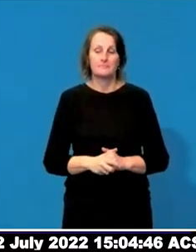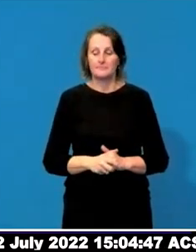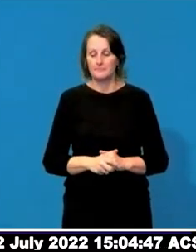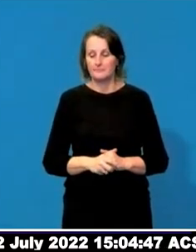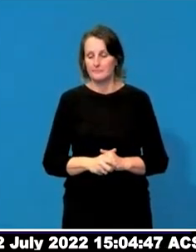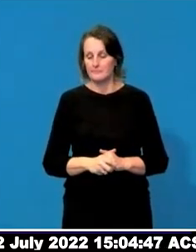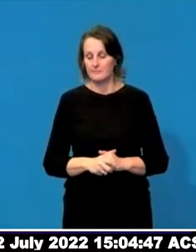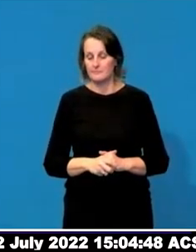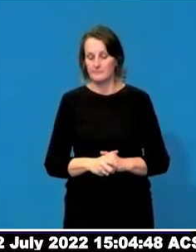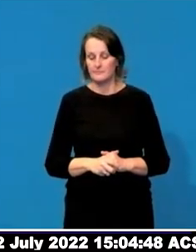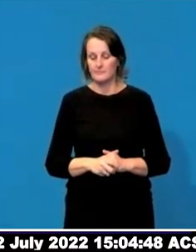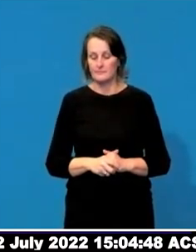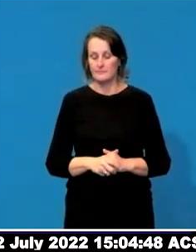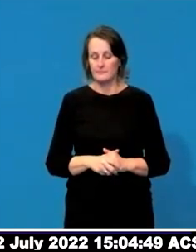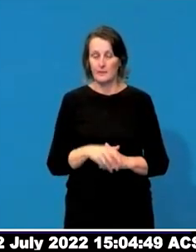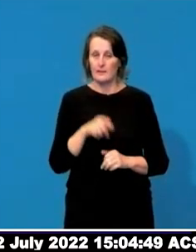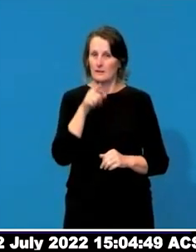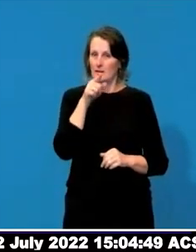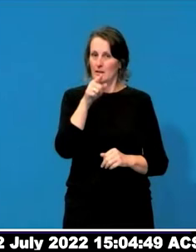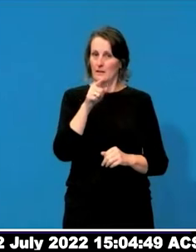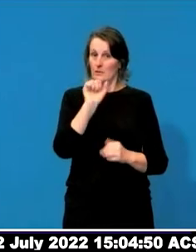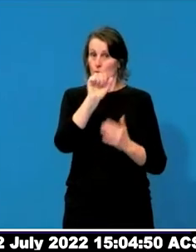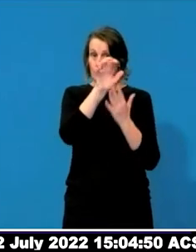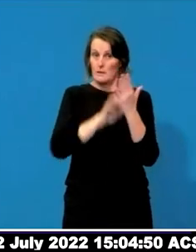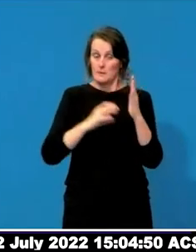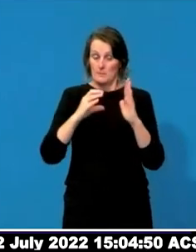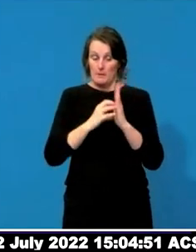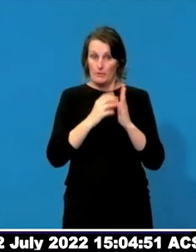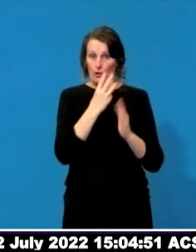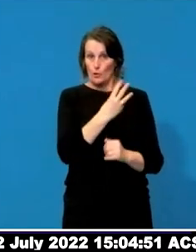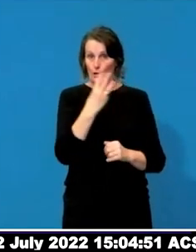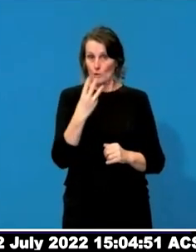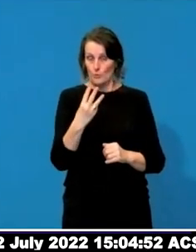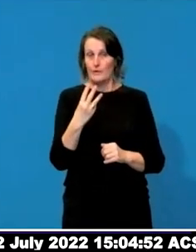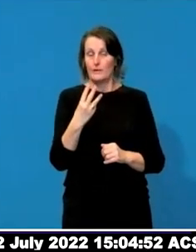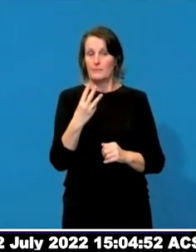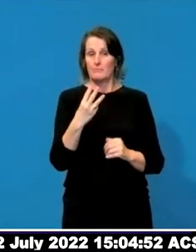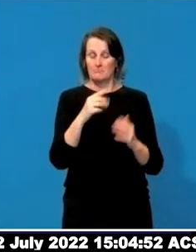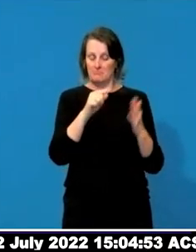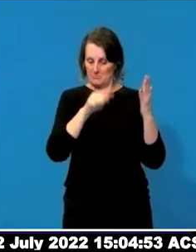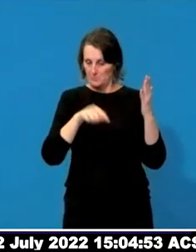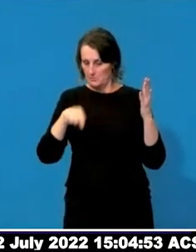You comment in your statement from paragraphs 33 onwards about the lack of service providers.